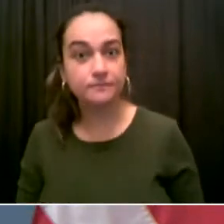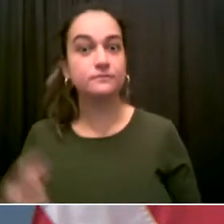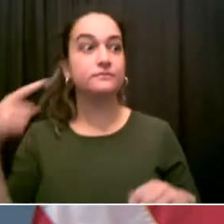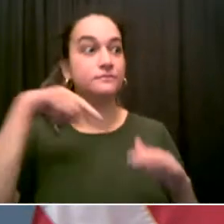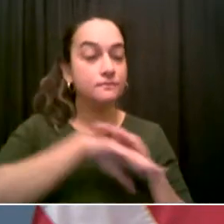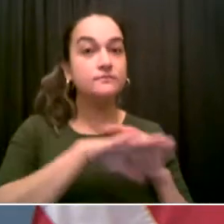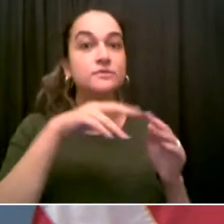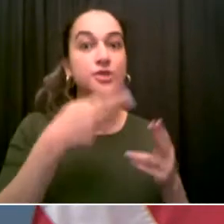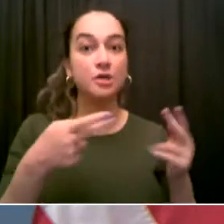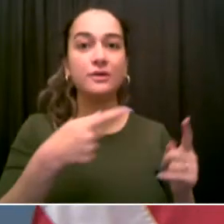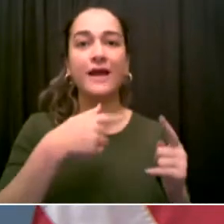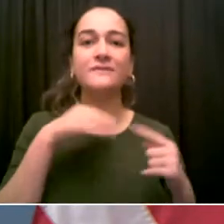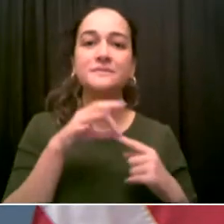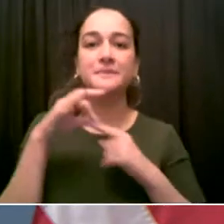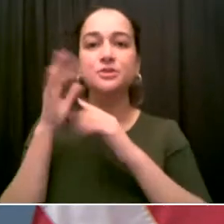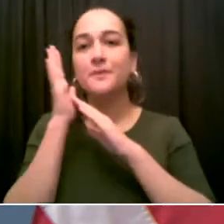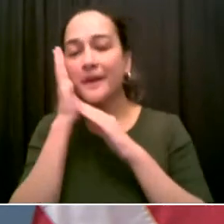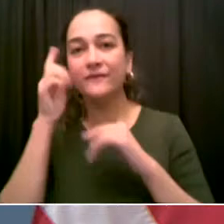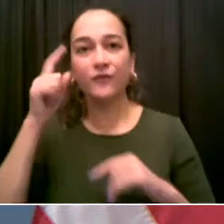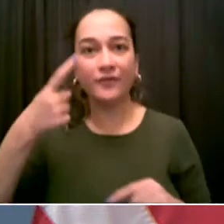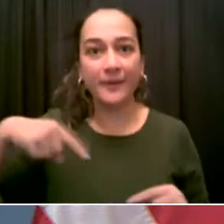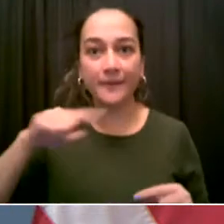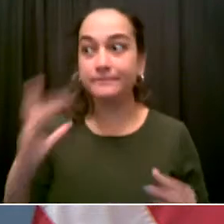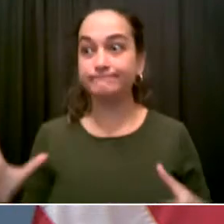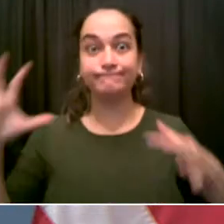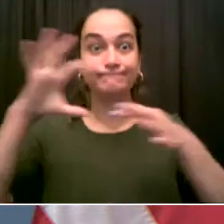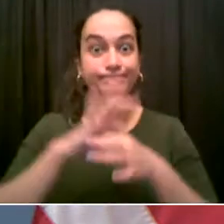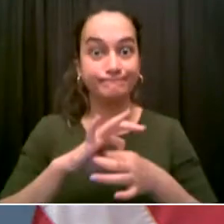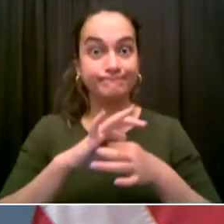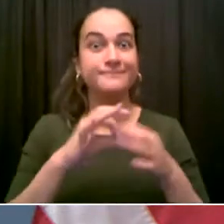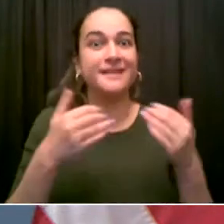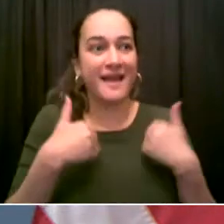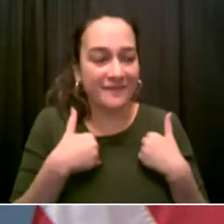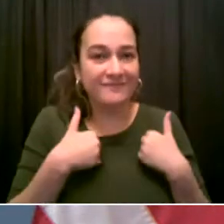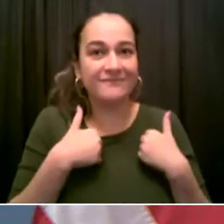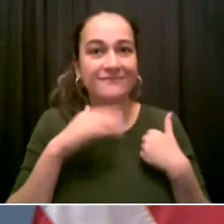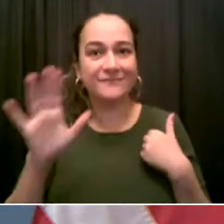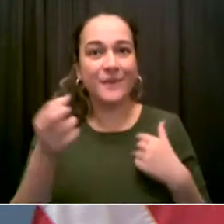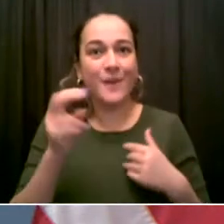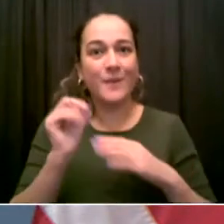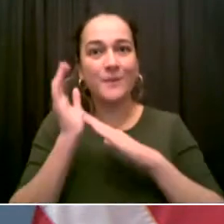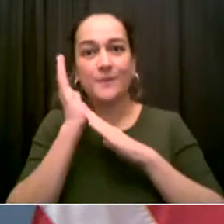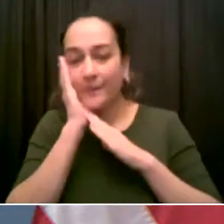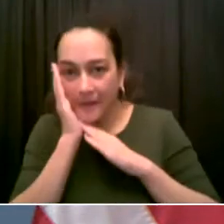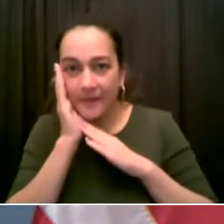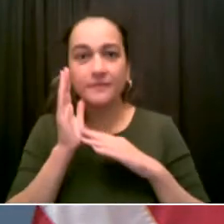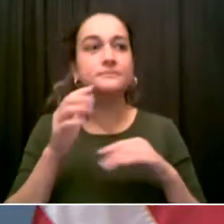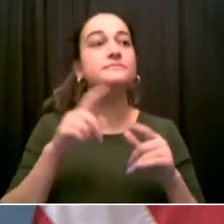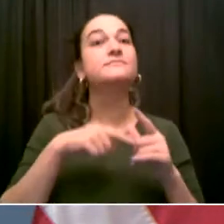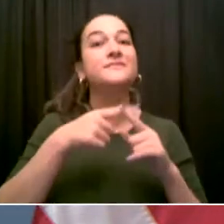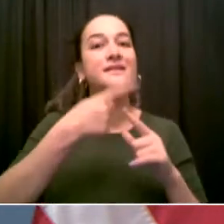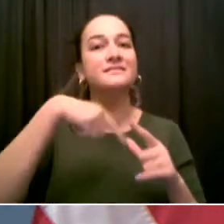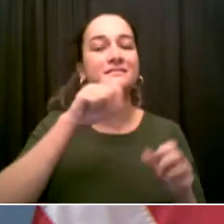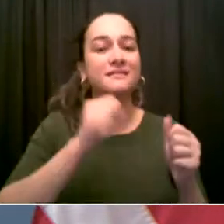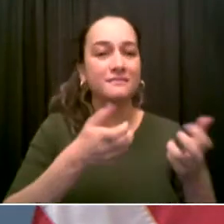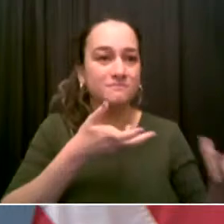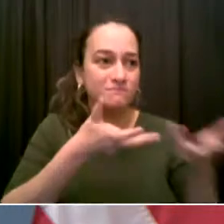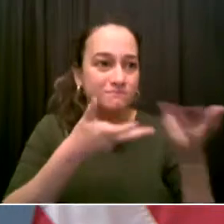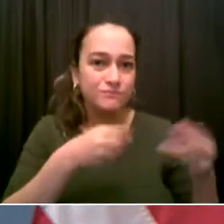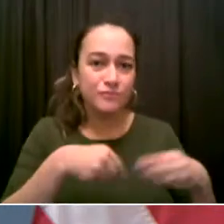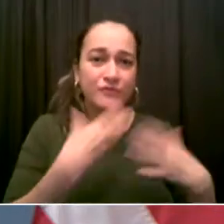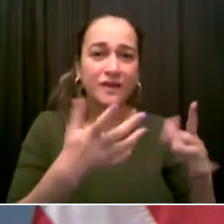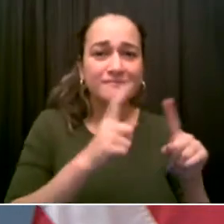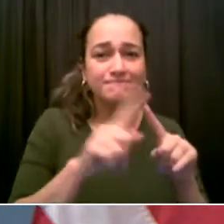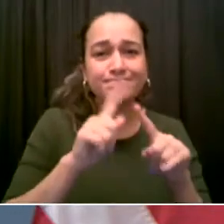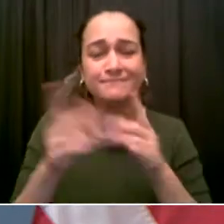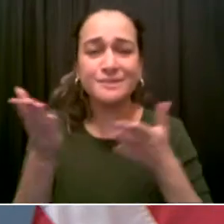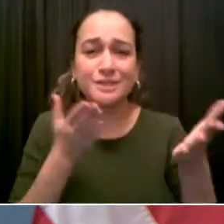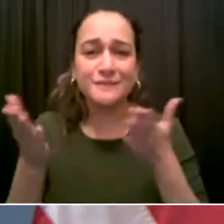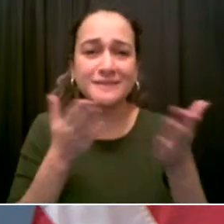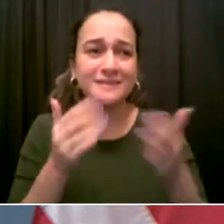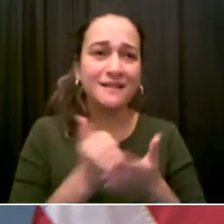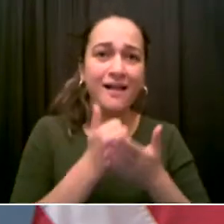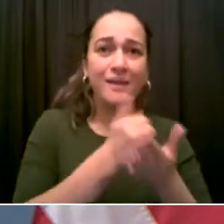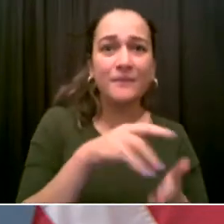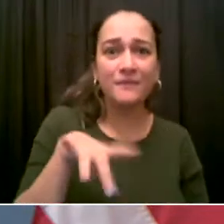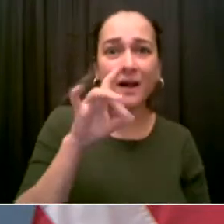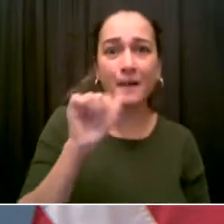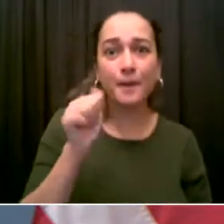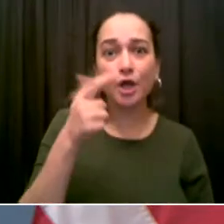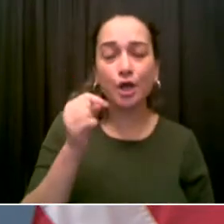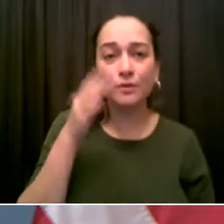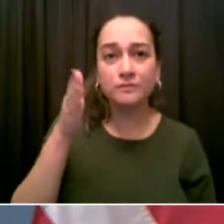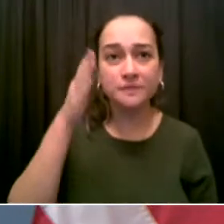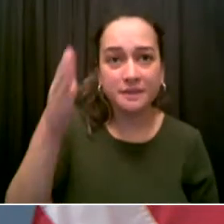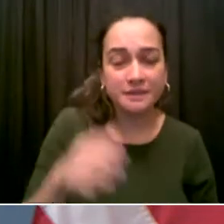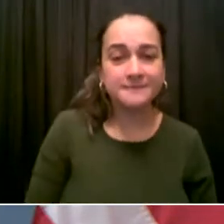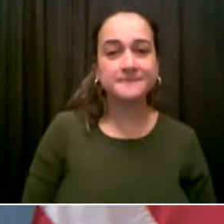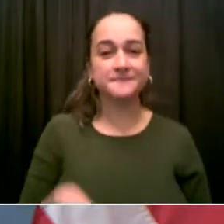CLOSE TO WHERE